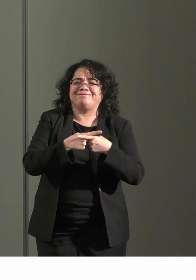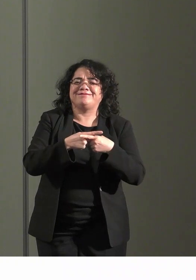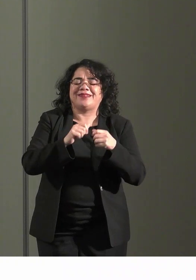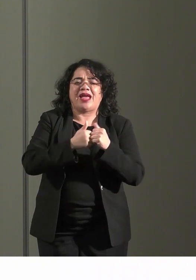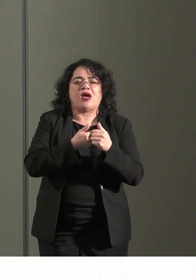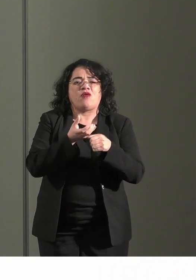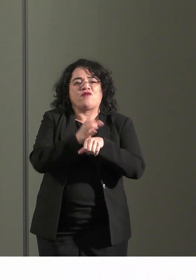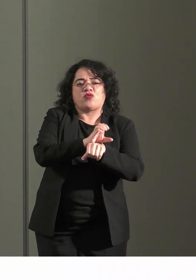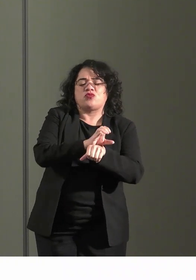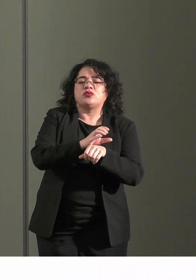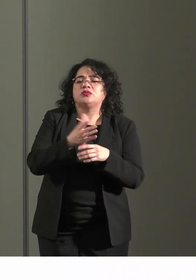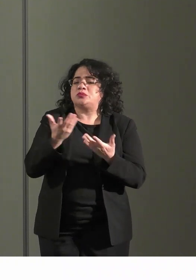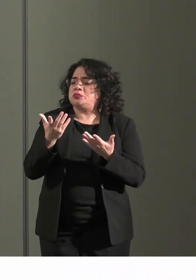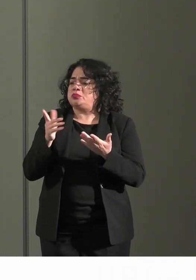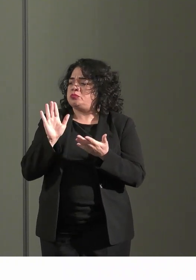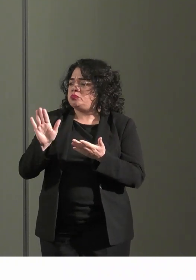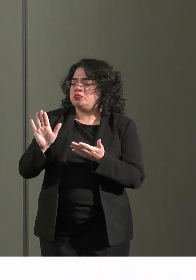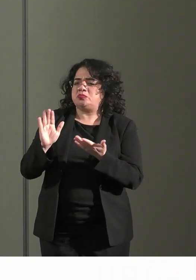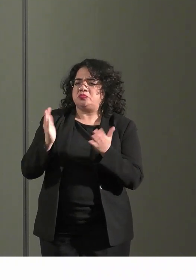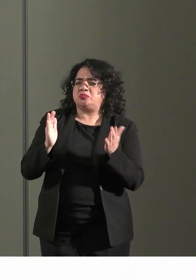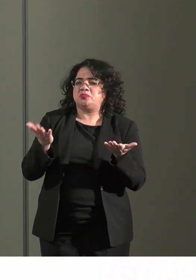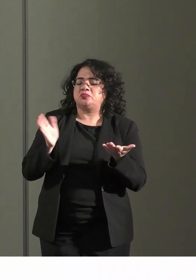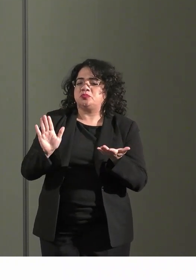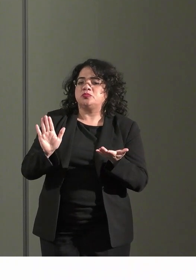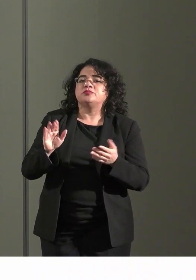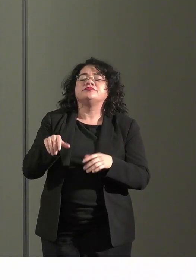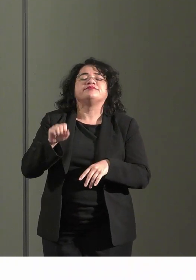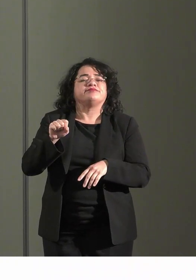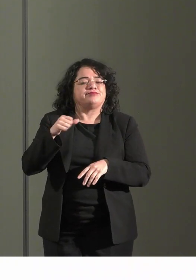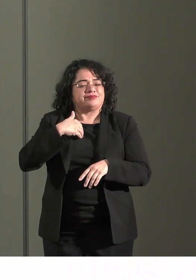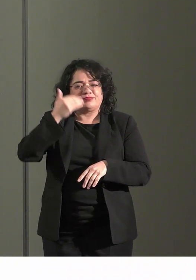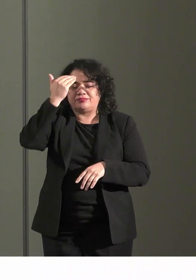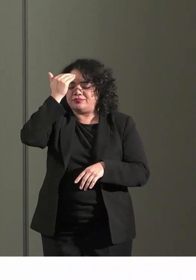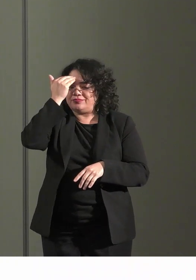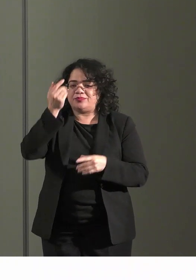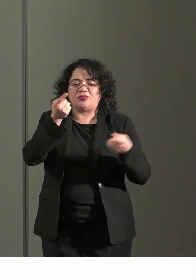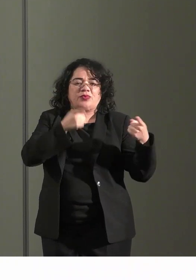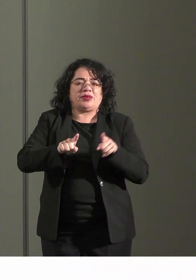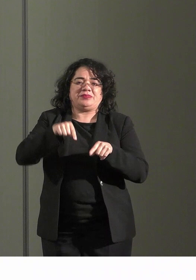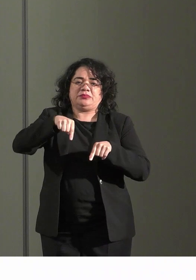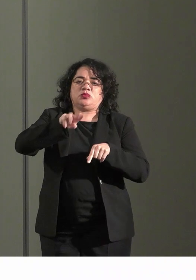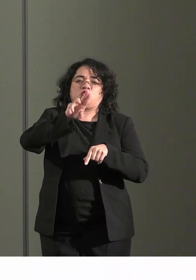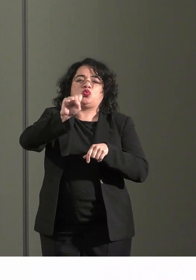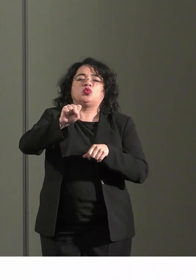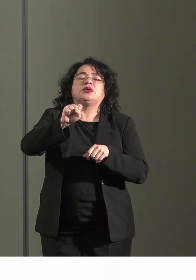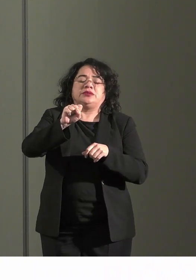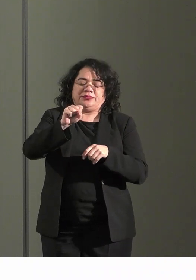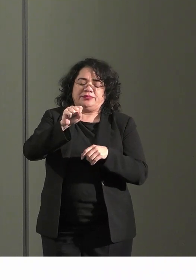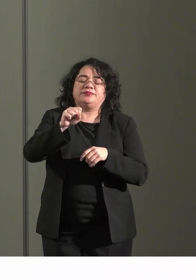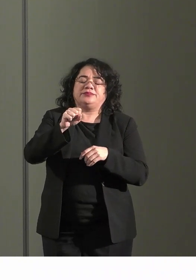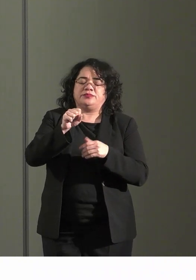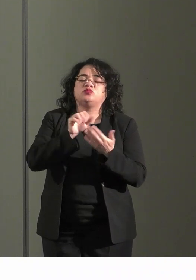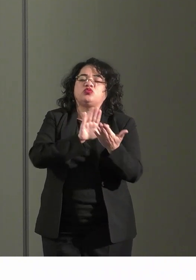I'm fairly familiar what goes on in the states I don't know what will happen